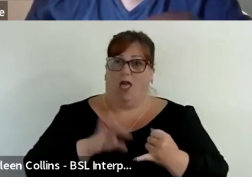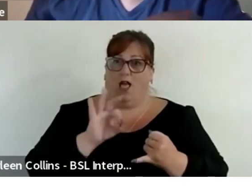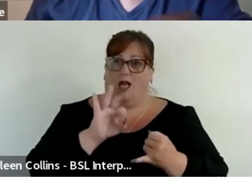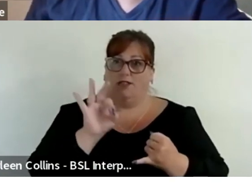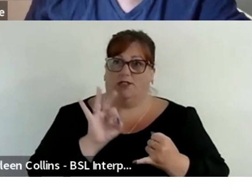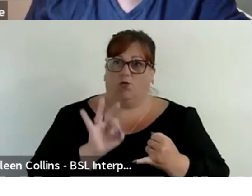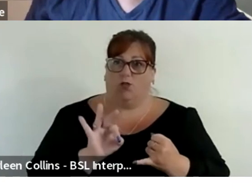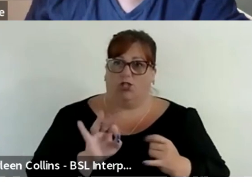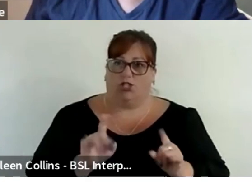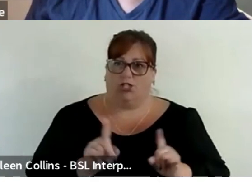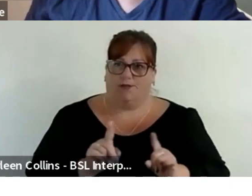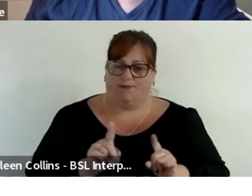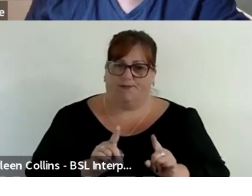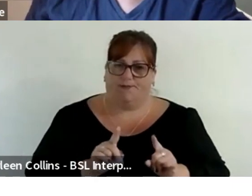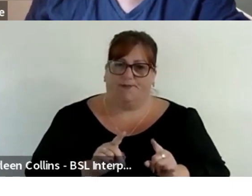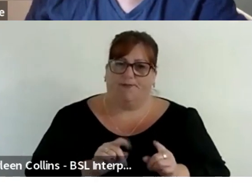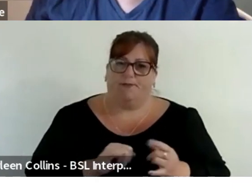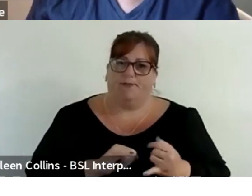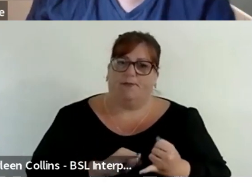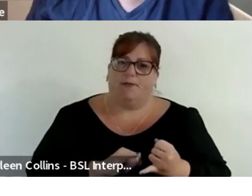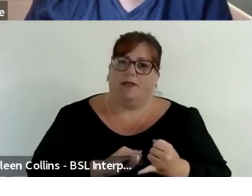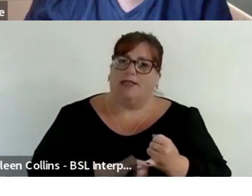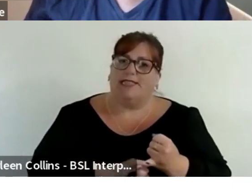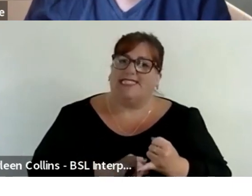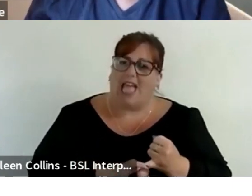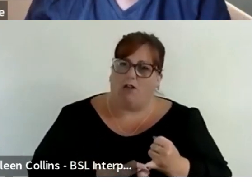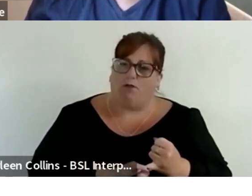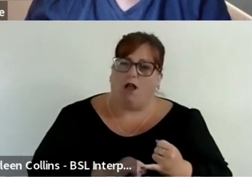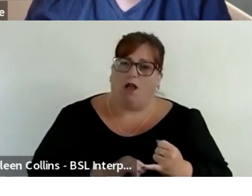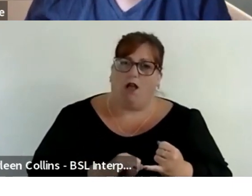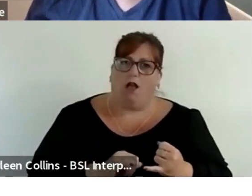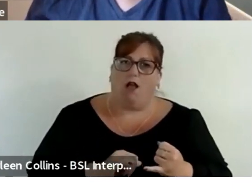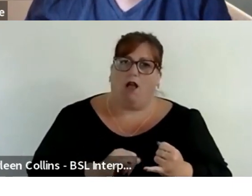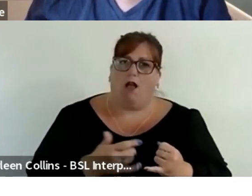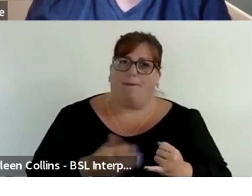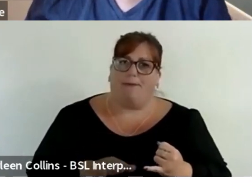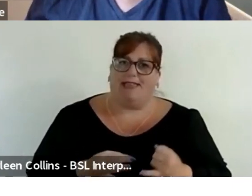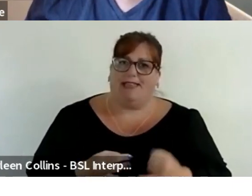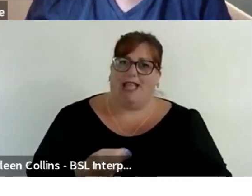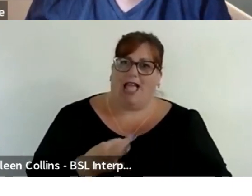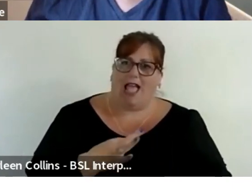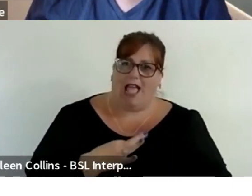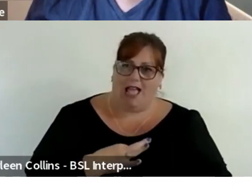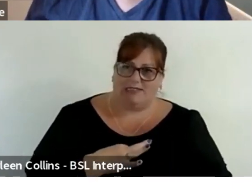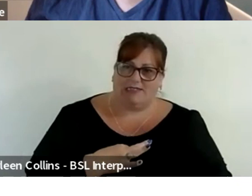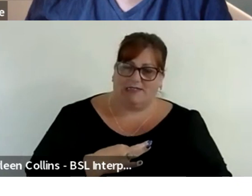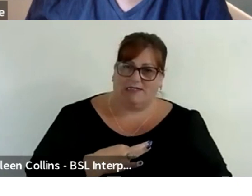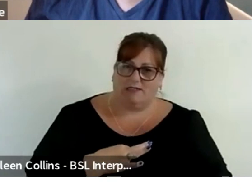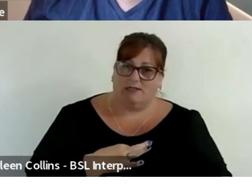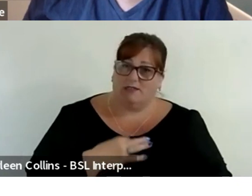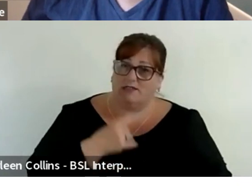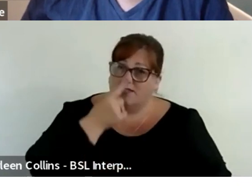Sarah Ellis is saying - is there scope to work virtually if you are having a